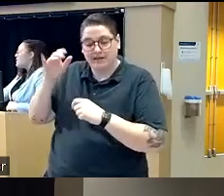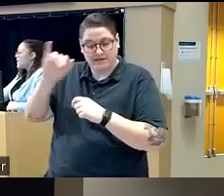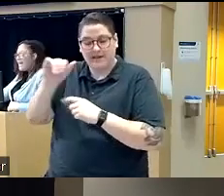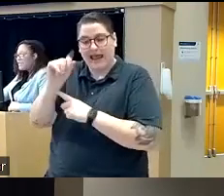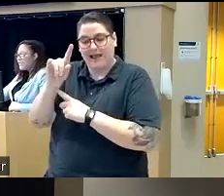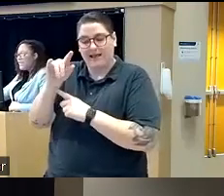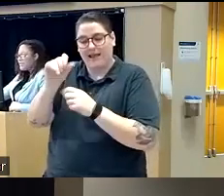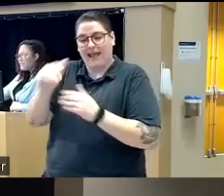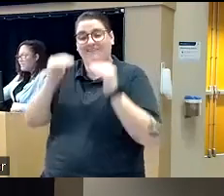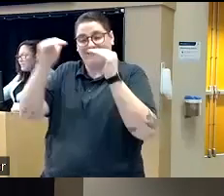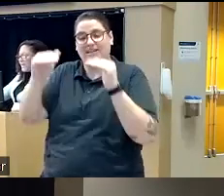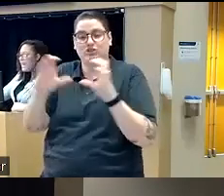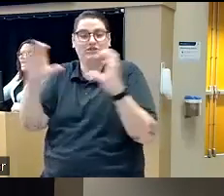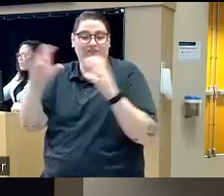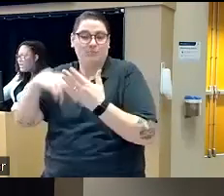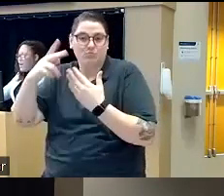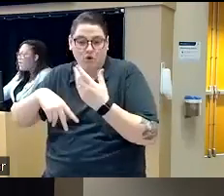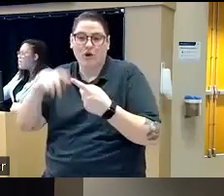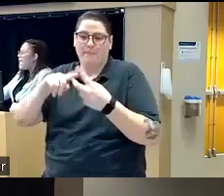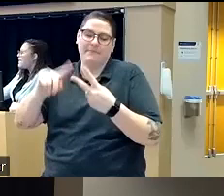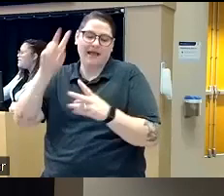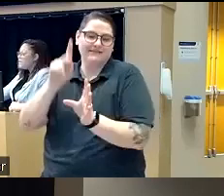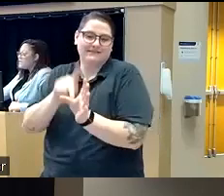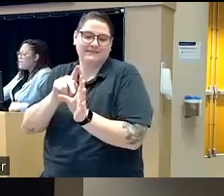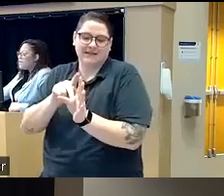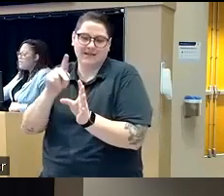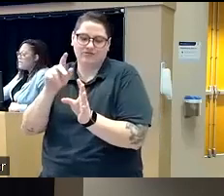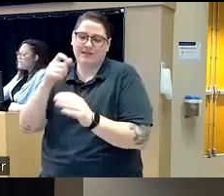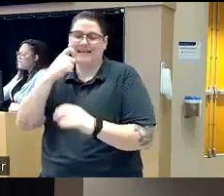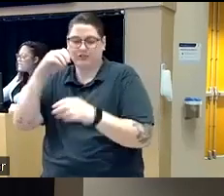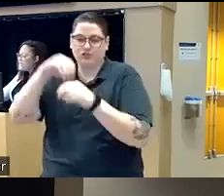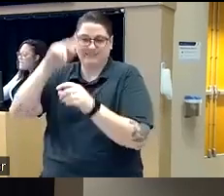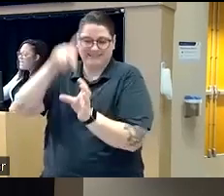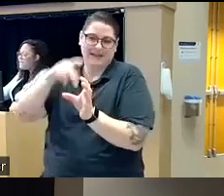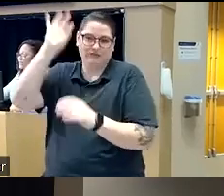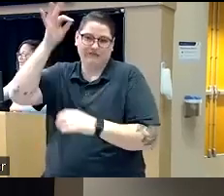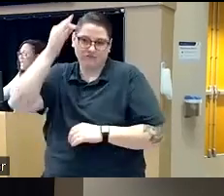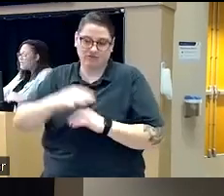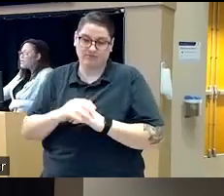addiction Psychiatry Fellowship and we hope that in doing so we will meet president and first and